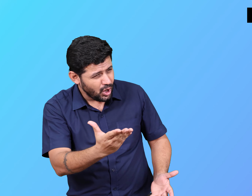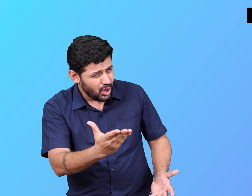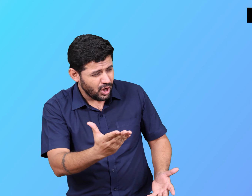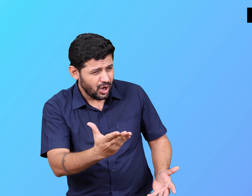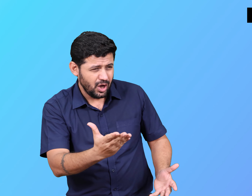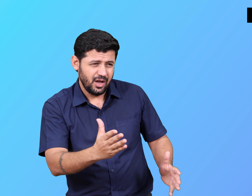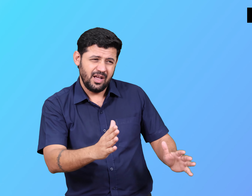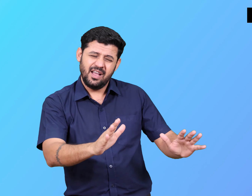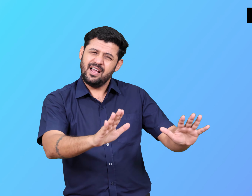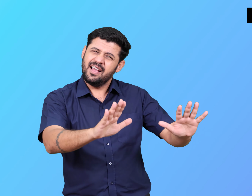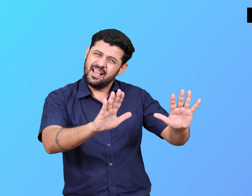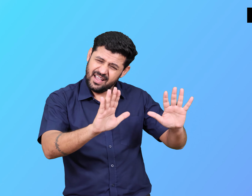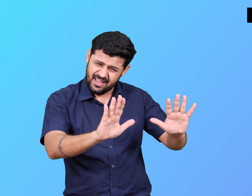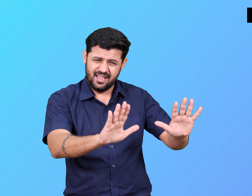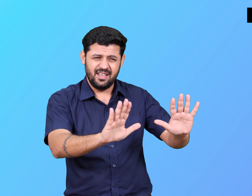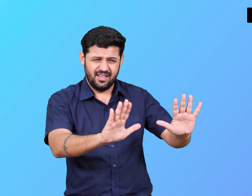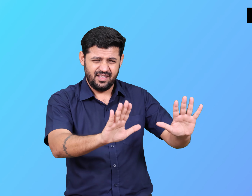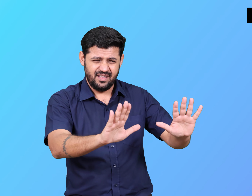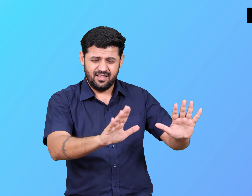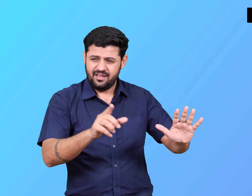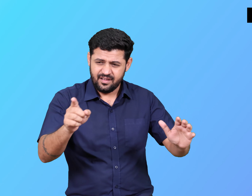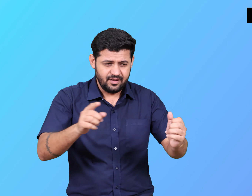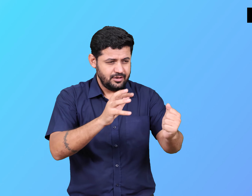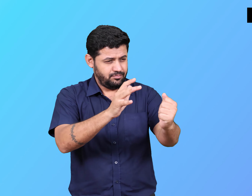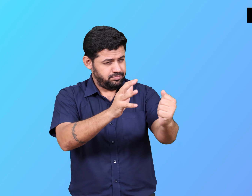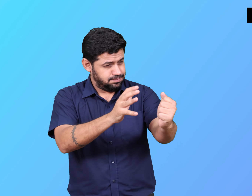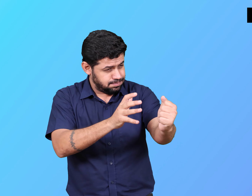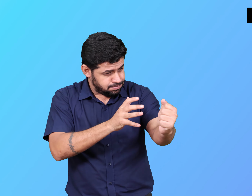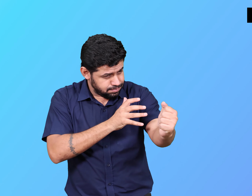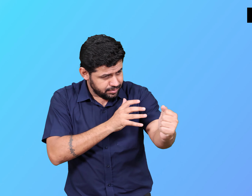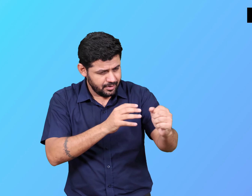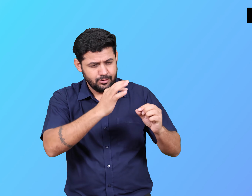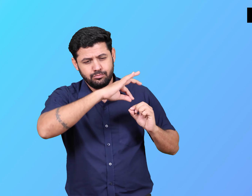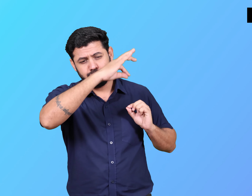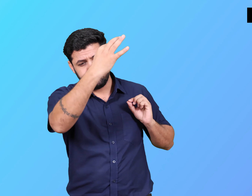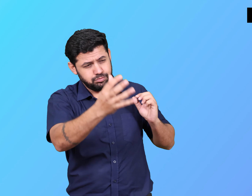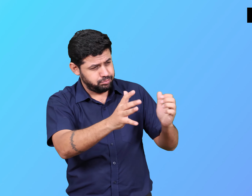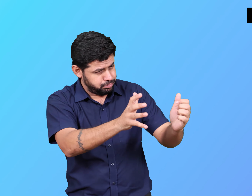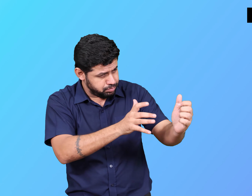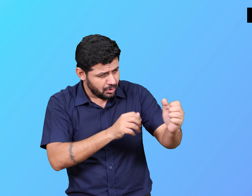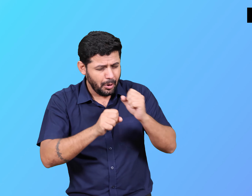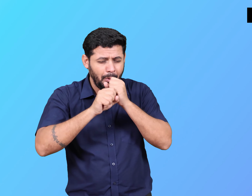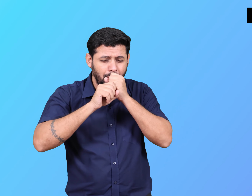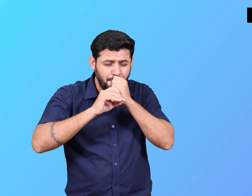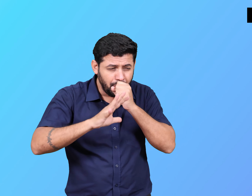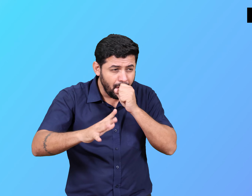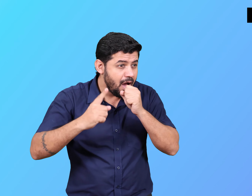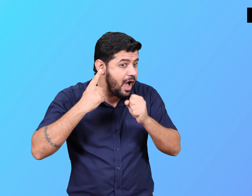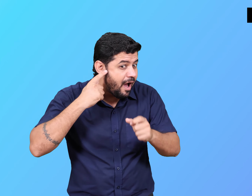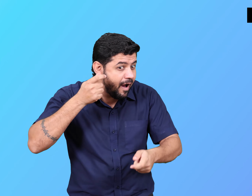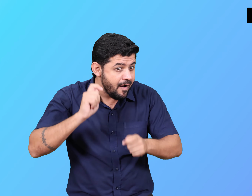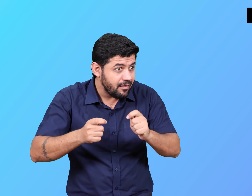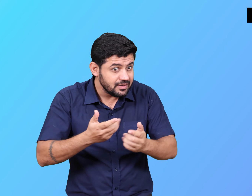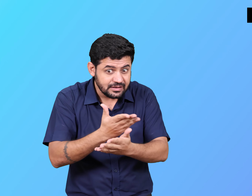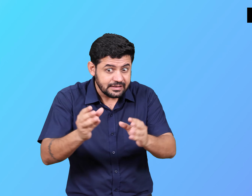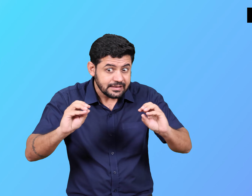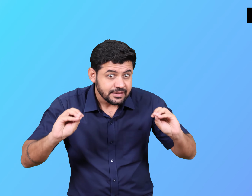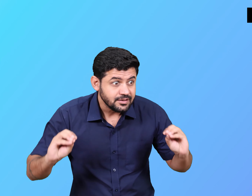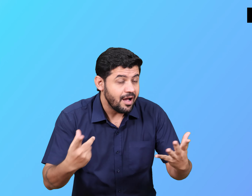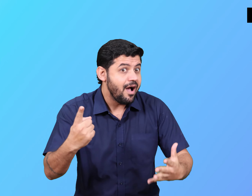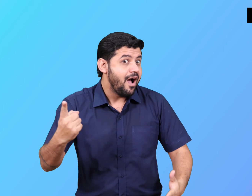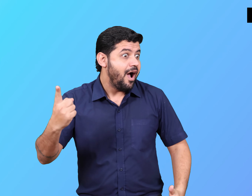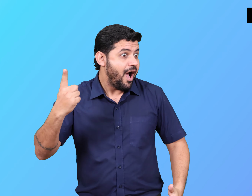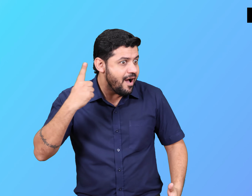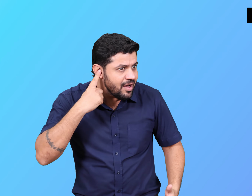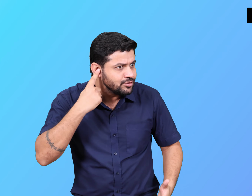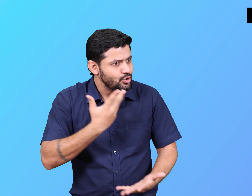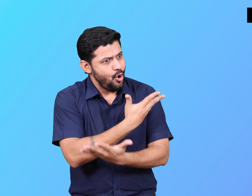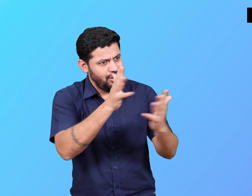Now when you hear the sound of the horns, flutes, lyres, sambucas, harps, bagpipes and all the other musical instruments,